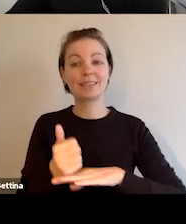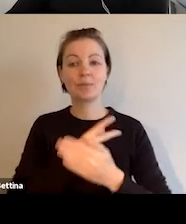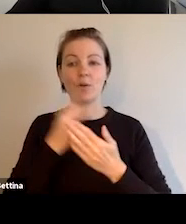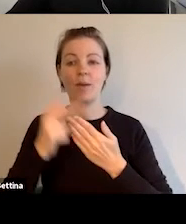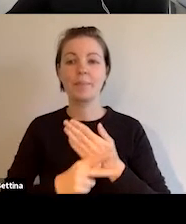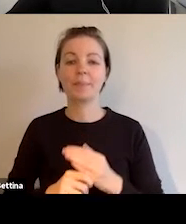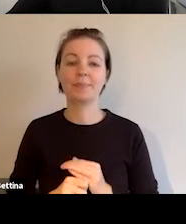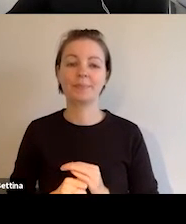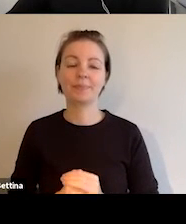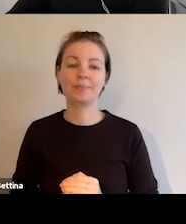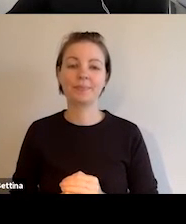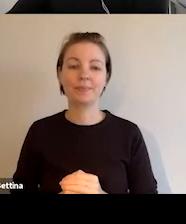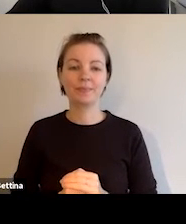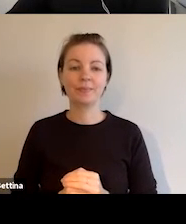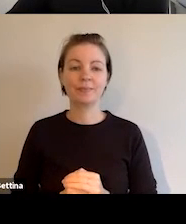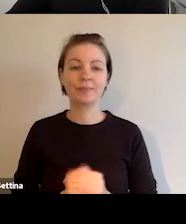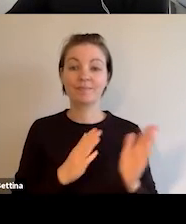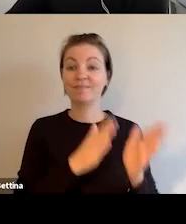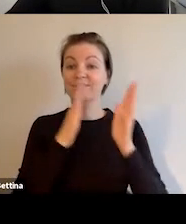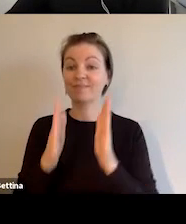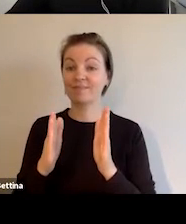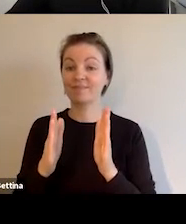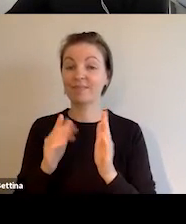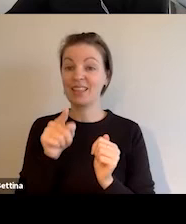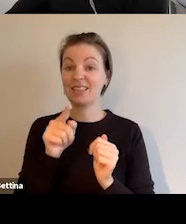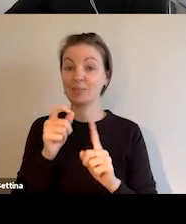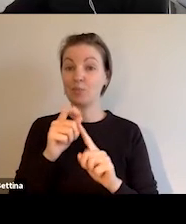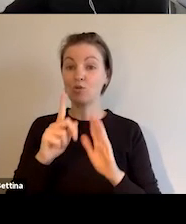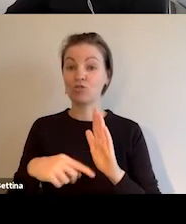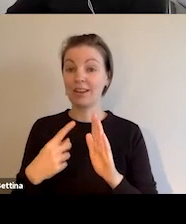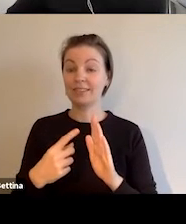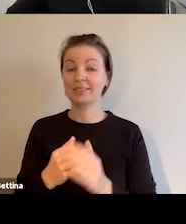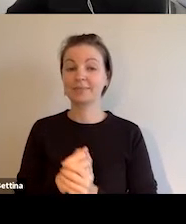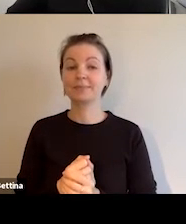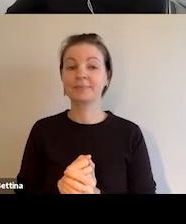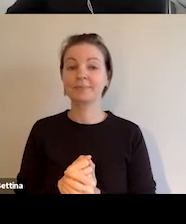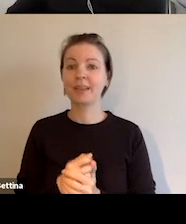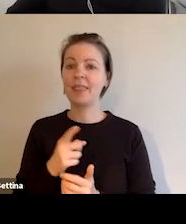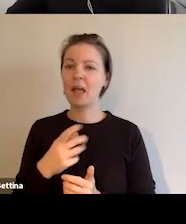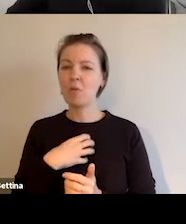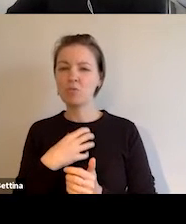When you look at another project, this one here, it was a more ambiguous project.